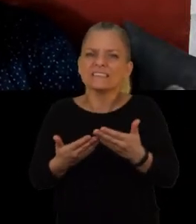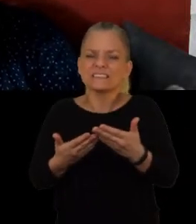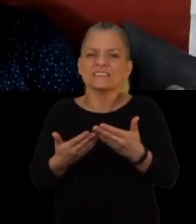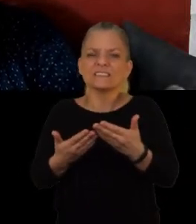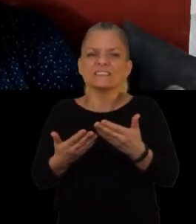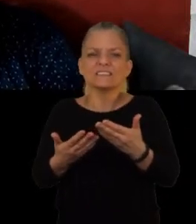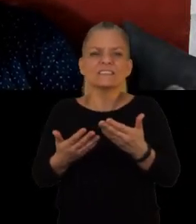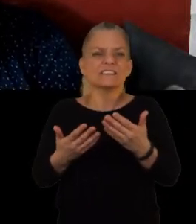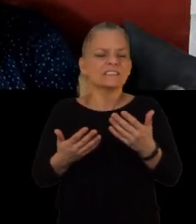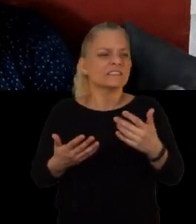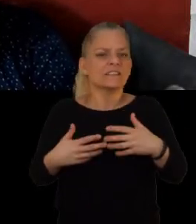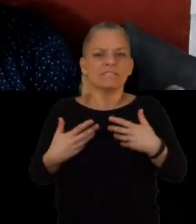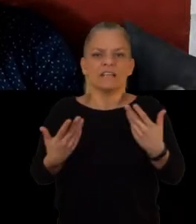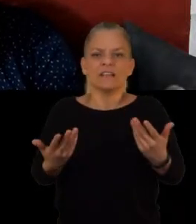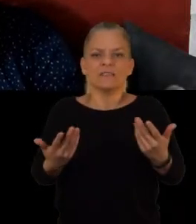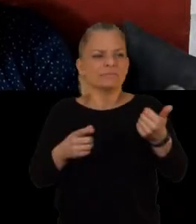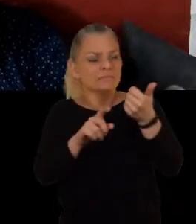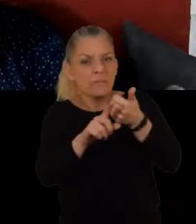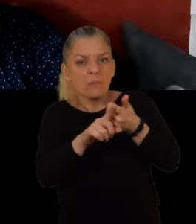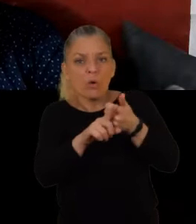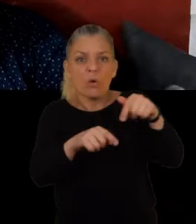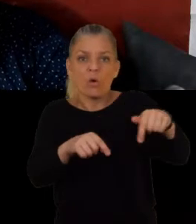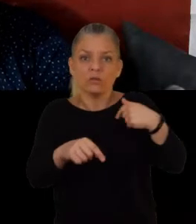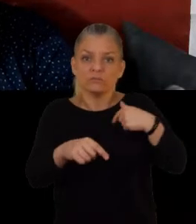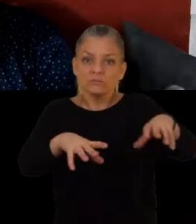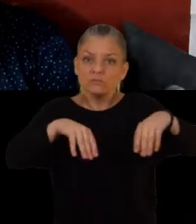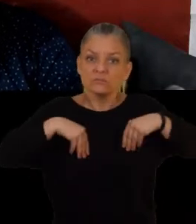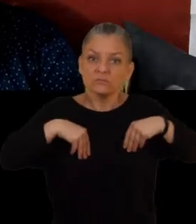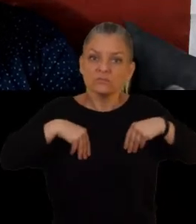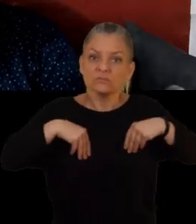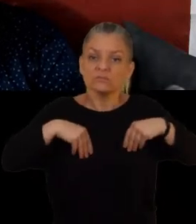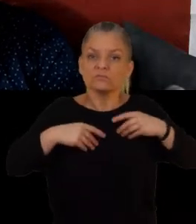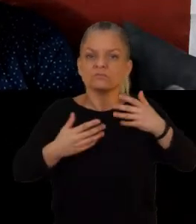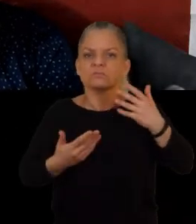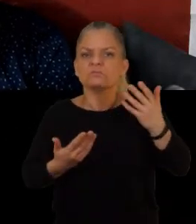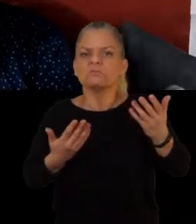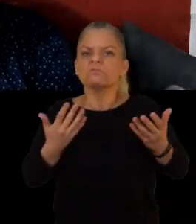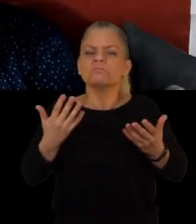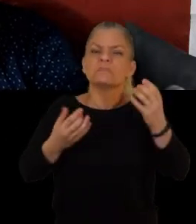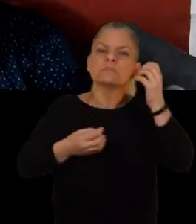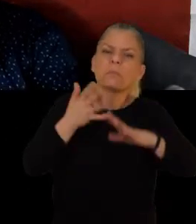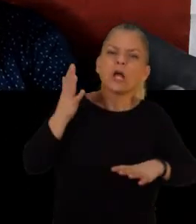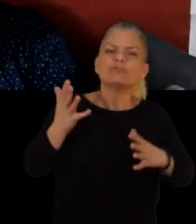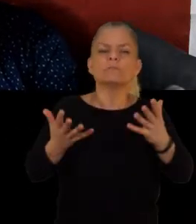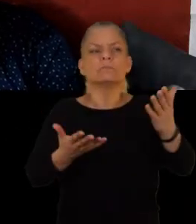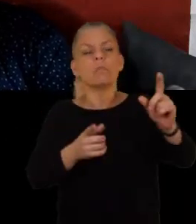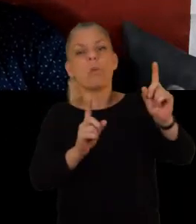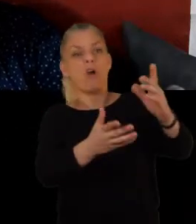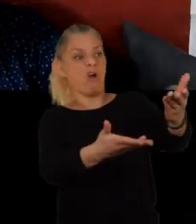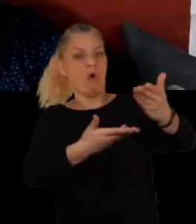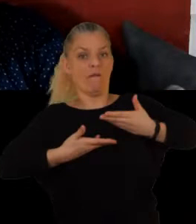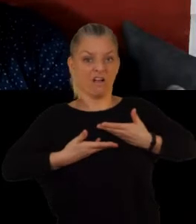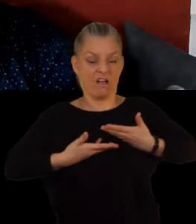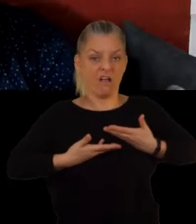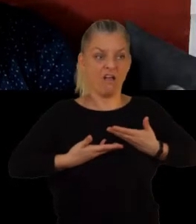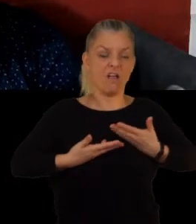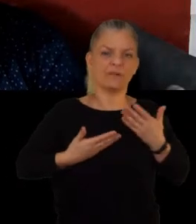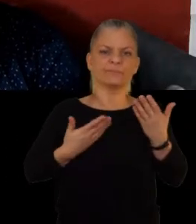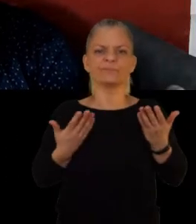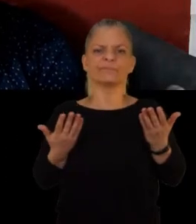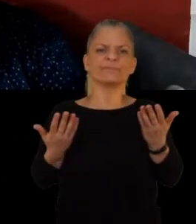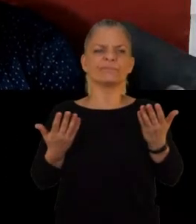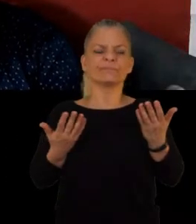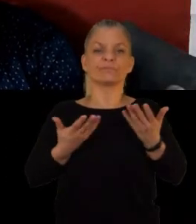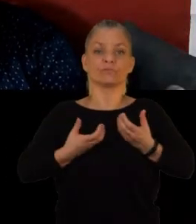my time in and out of emphasis so the peer support that i was experiencing was was what we were